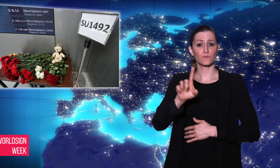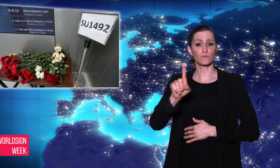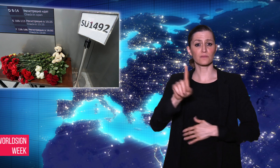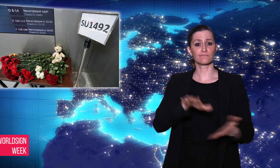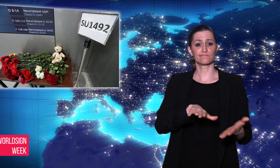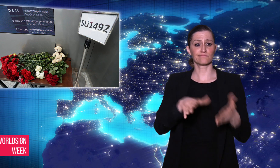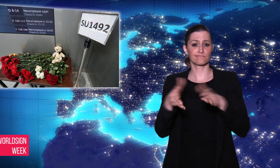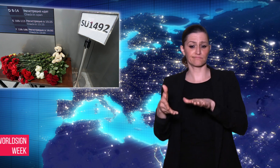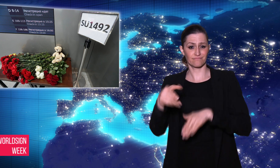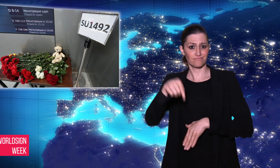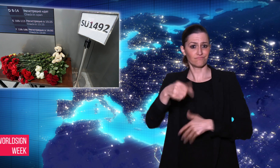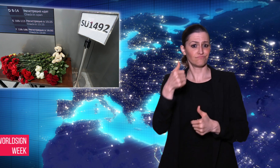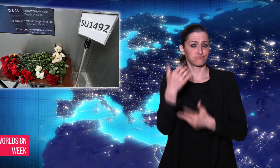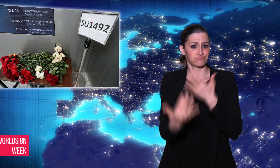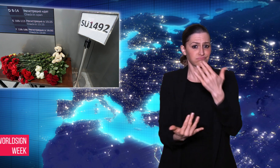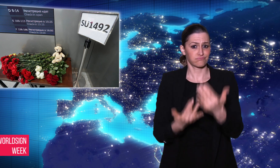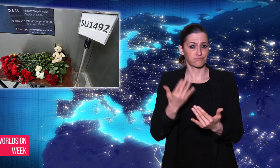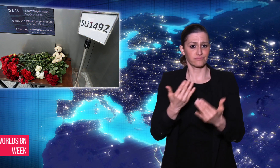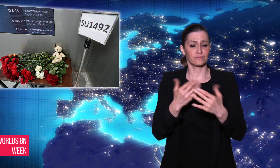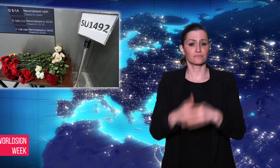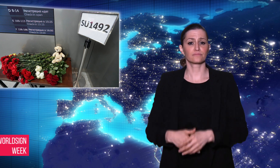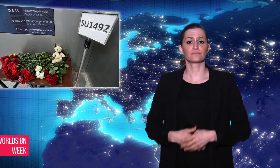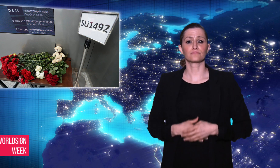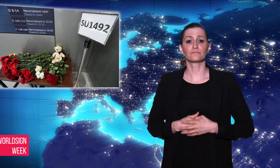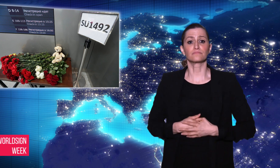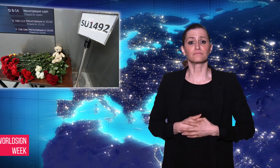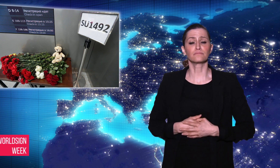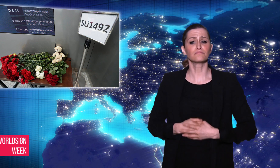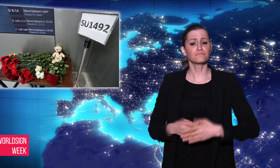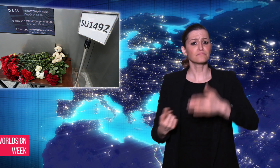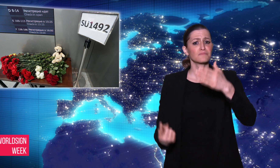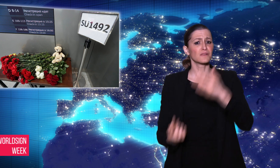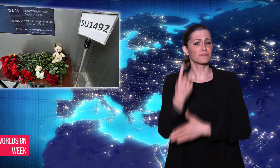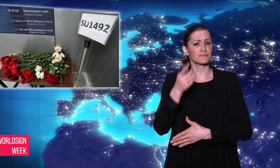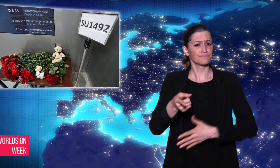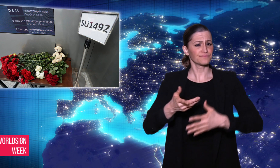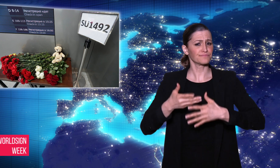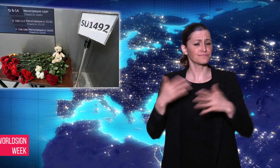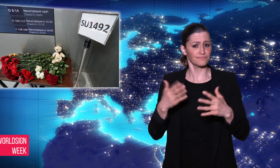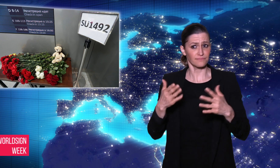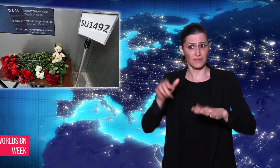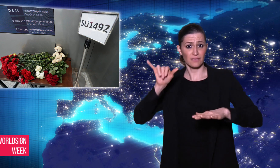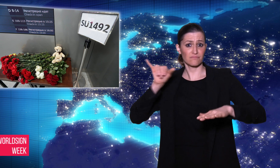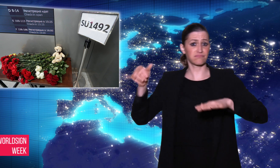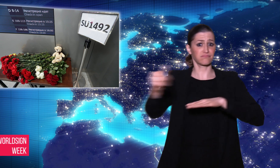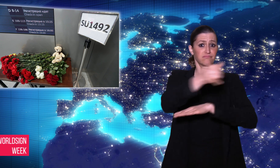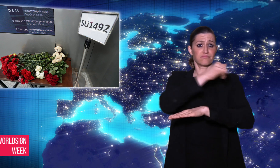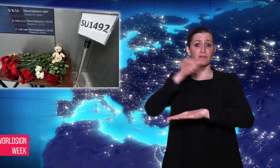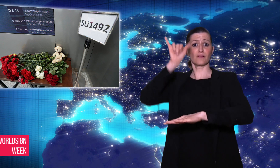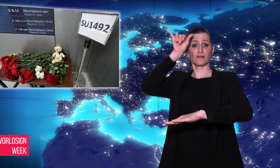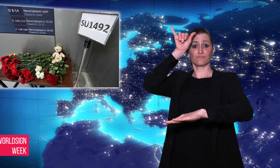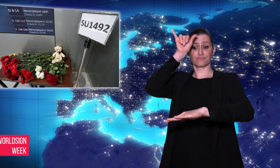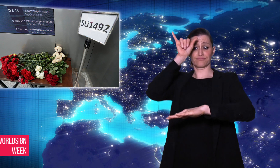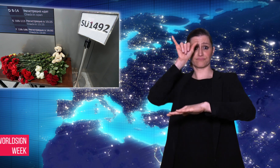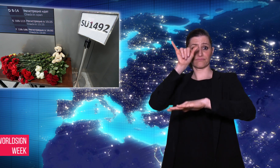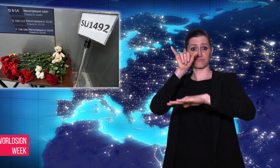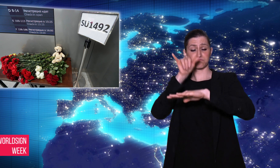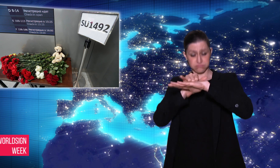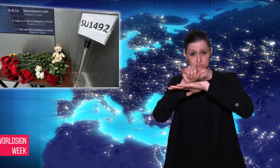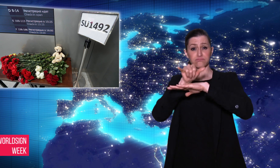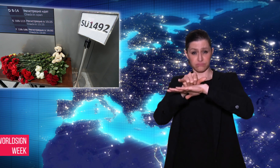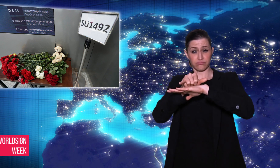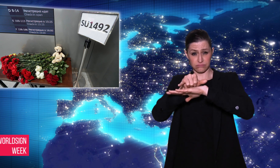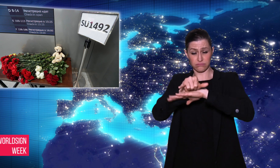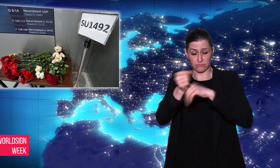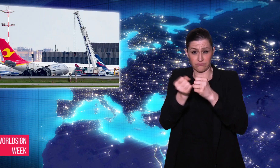Forty-one out of 78 people died in the fire.